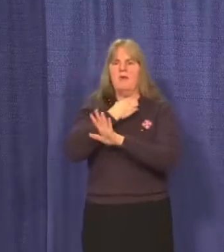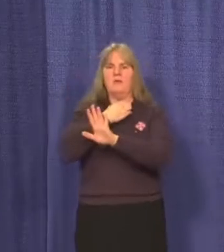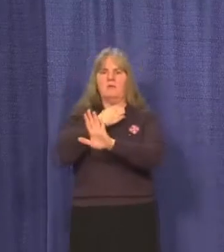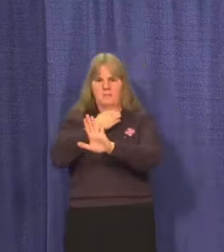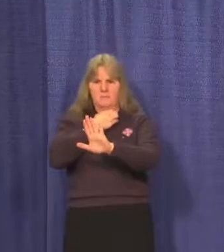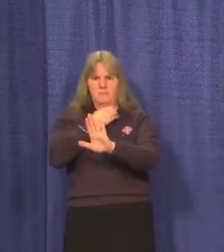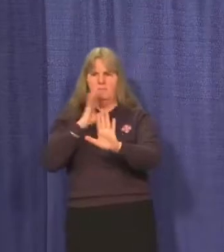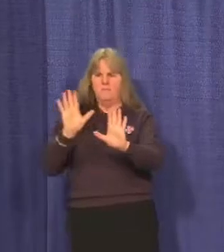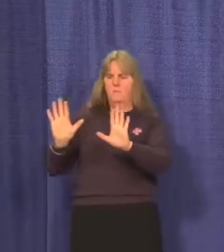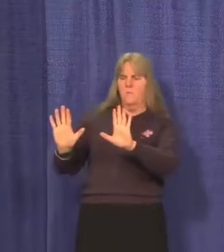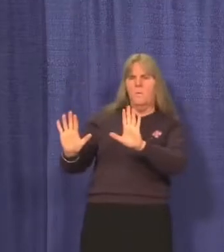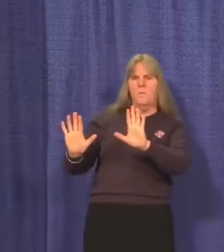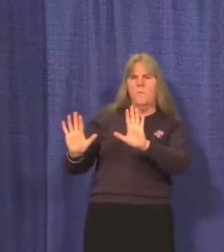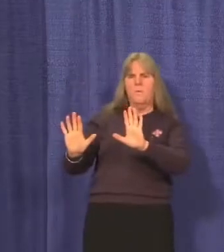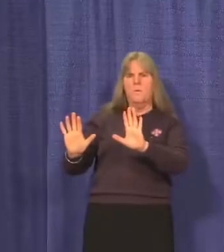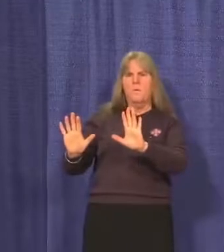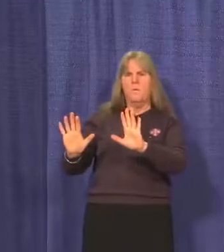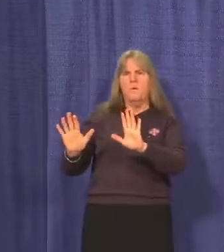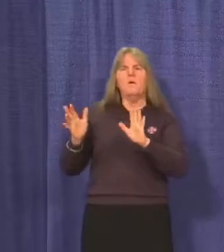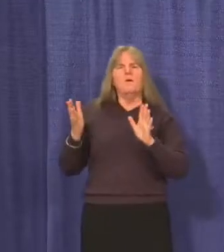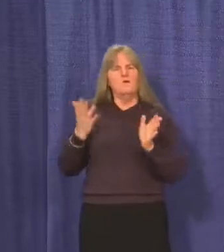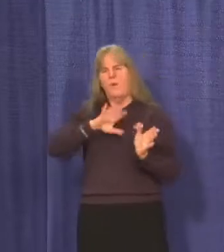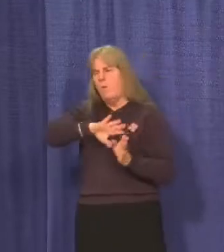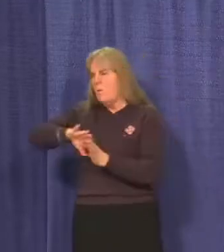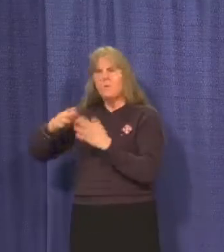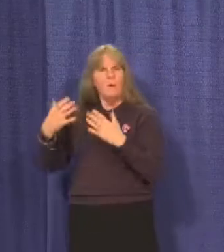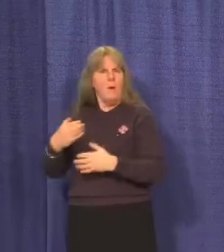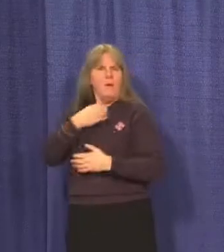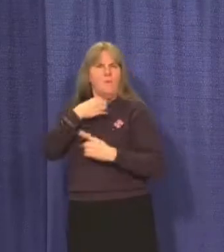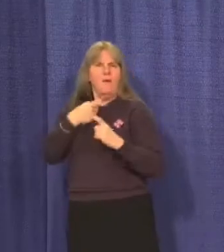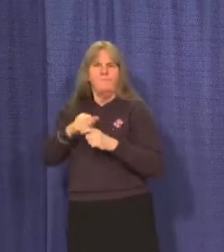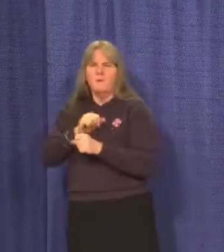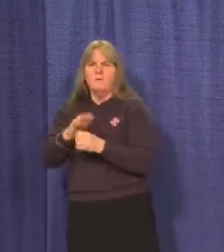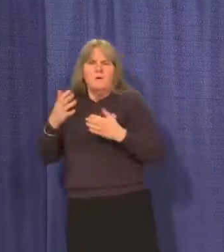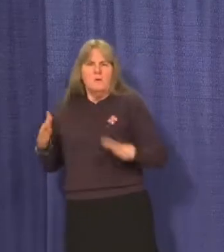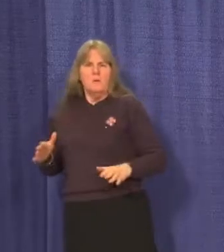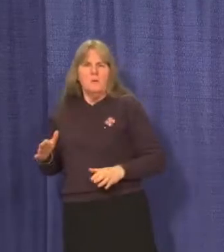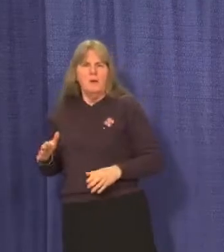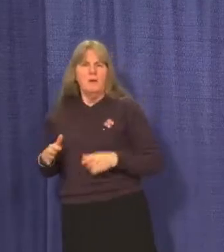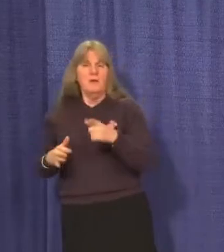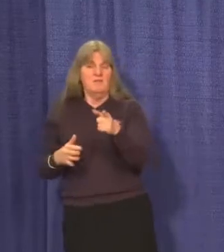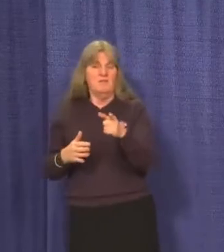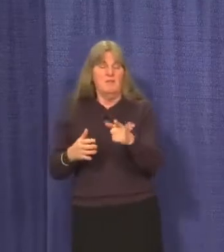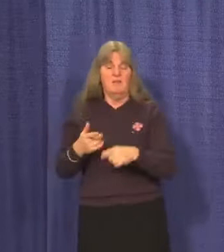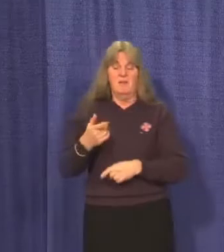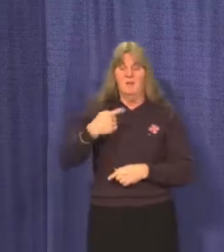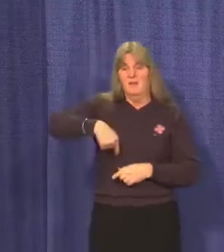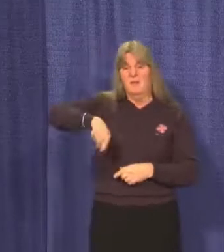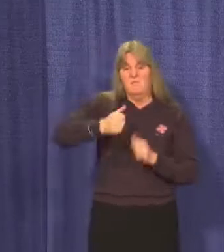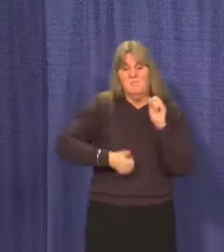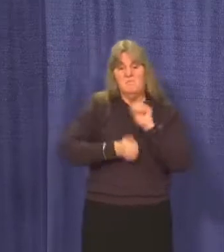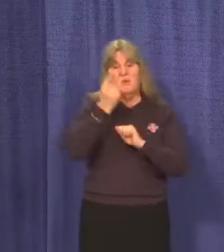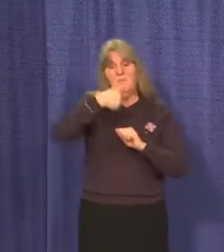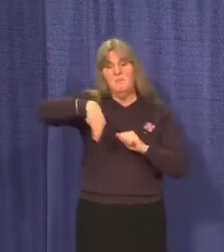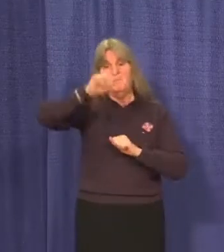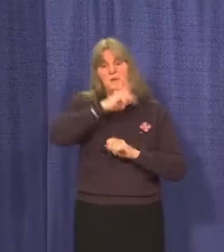that holds us all at gunpoint. Many of us have not seen a pandemic like this in our